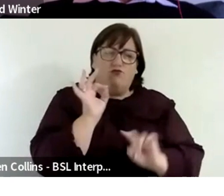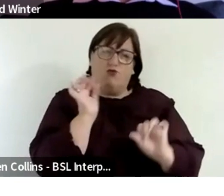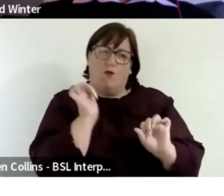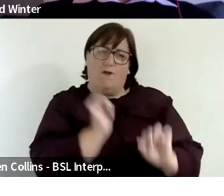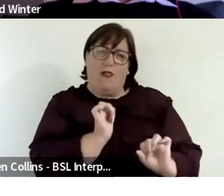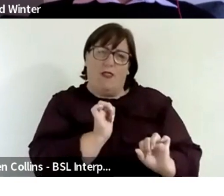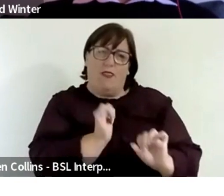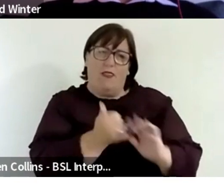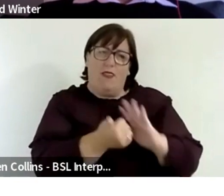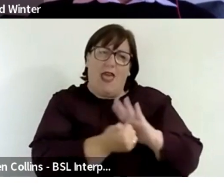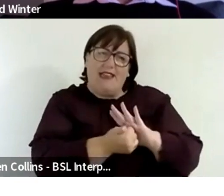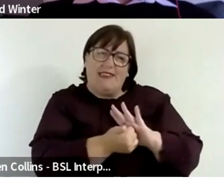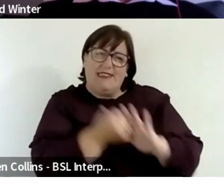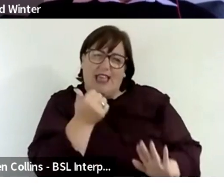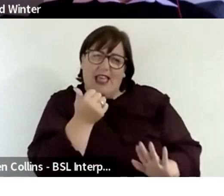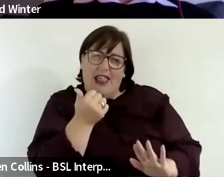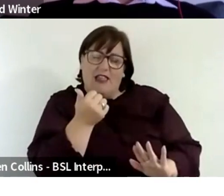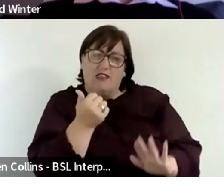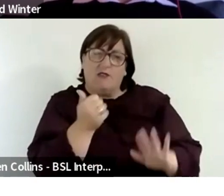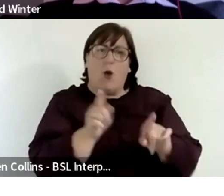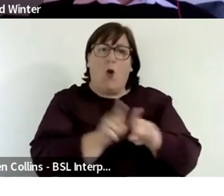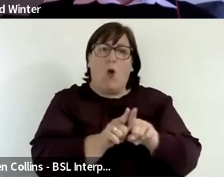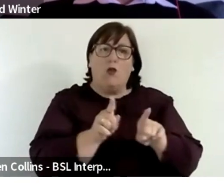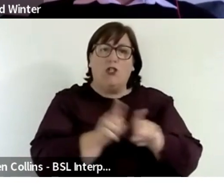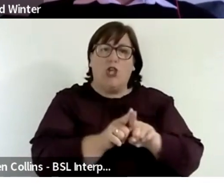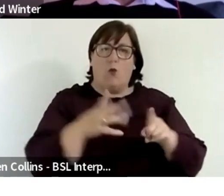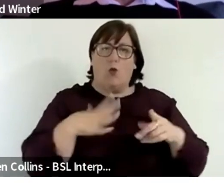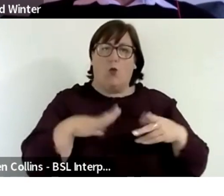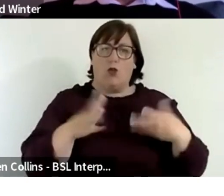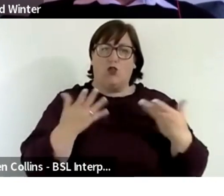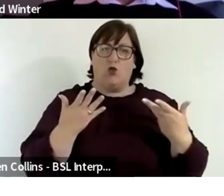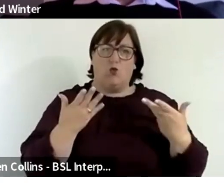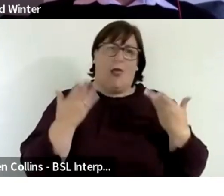Also we wanted to give them a voice. They are the people who will be using the railway in the future.